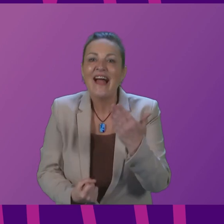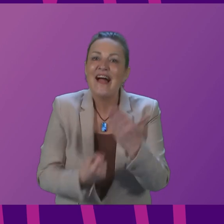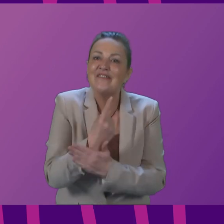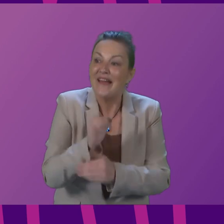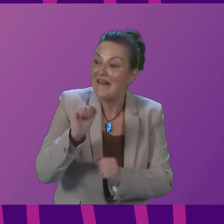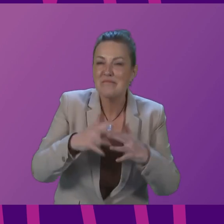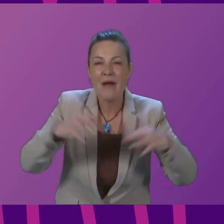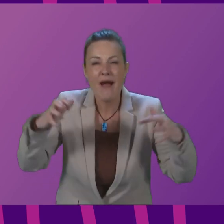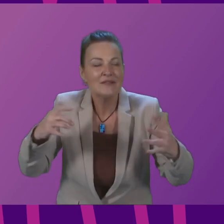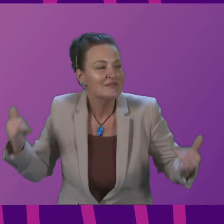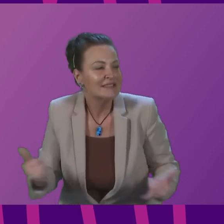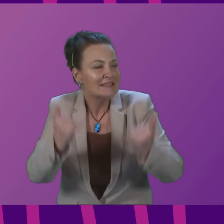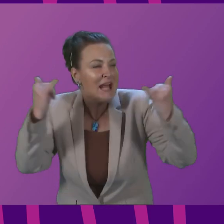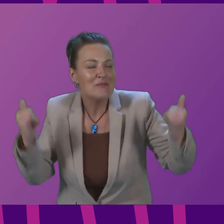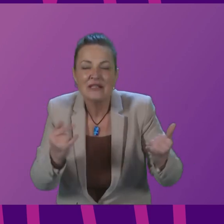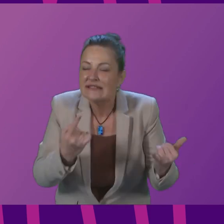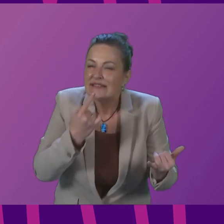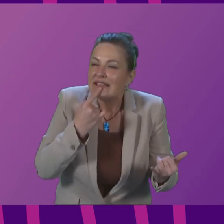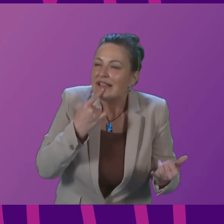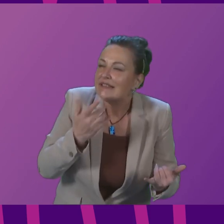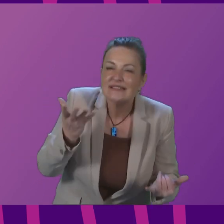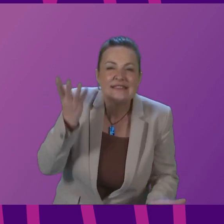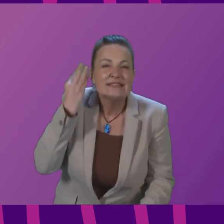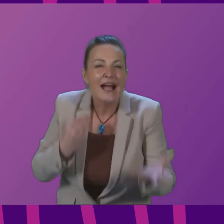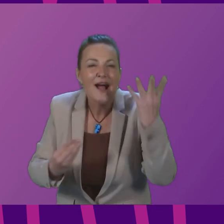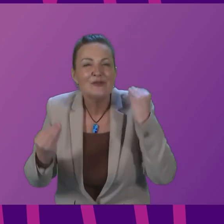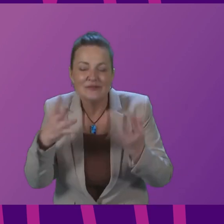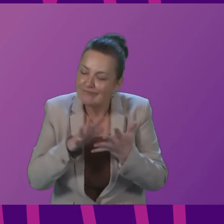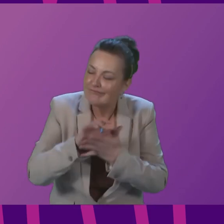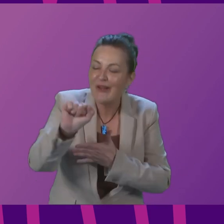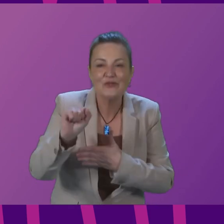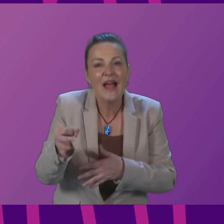tastes, sounds and culture of the island of Bute, including smoked trout and salmon.